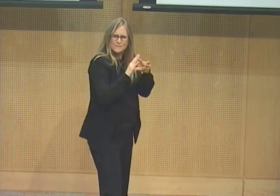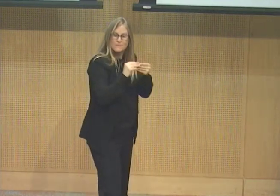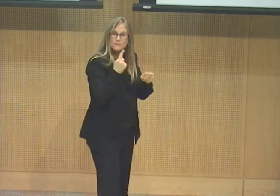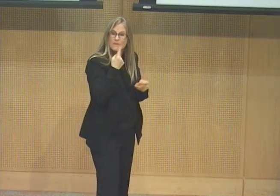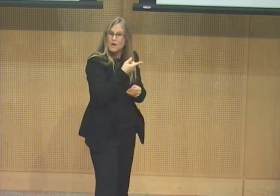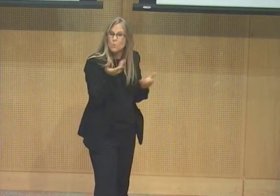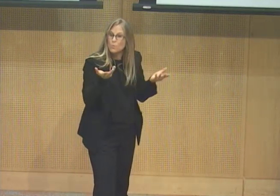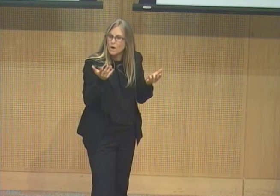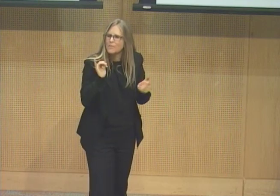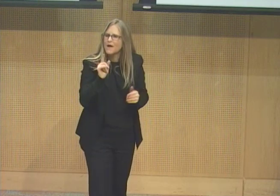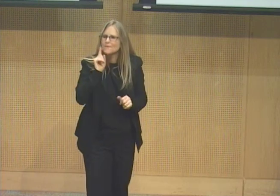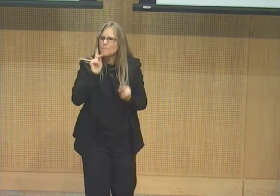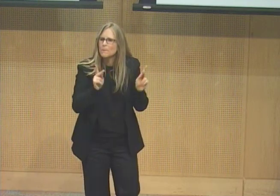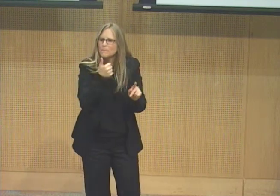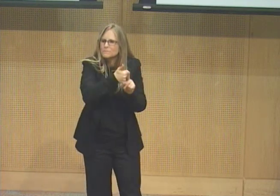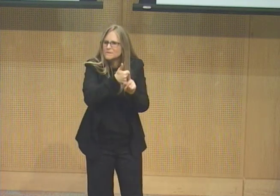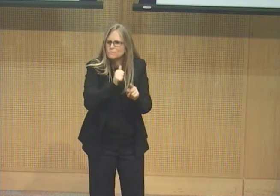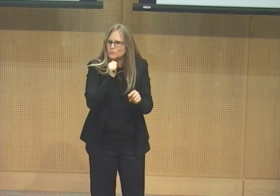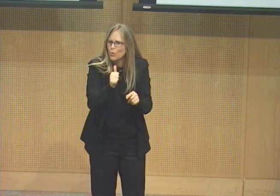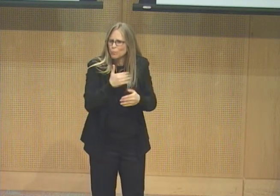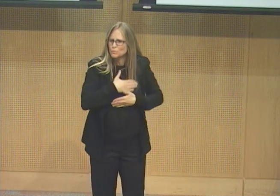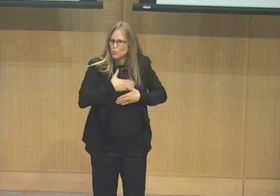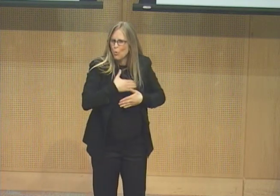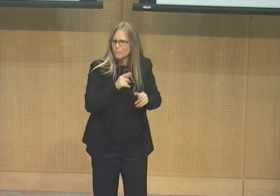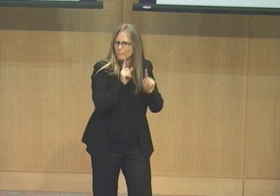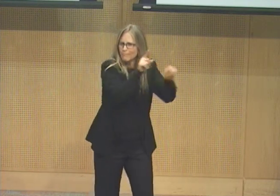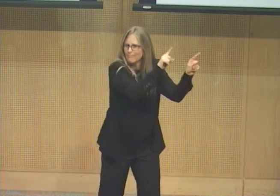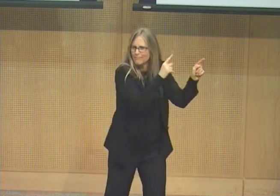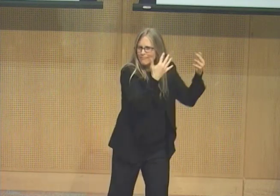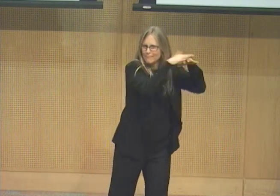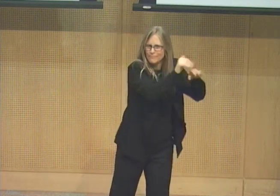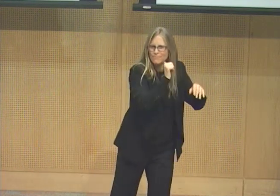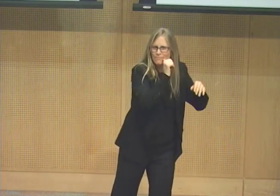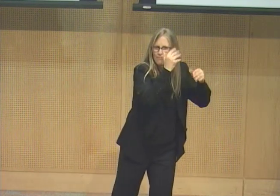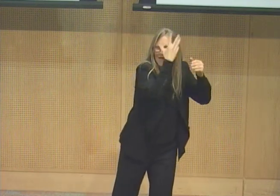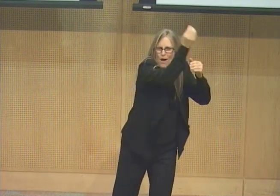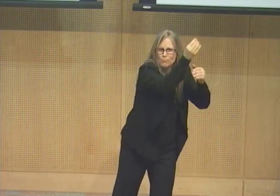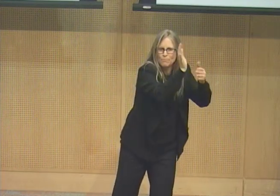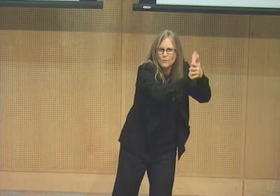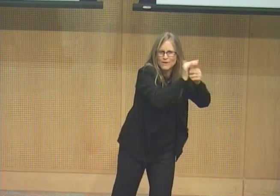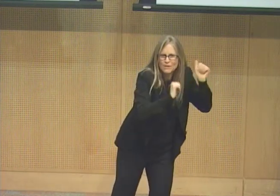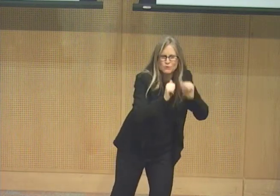Now, the implications of these lexical choices are that Deaf people don't necessarily enjoy